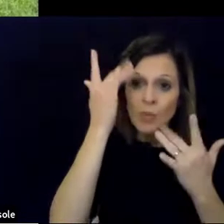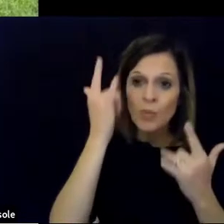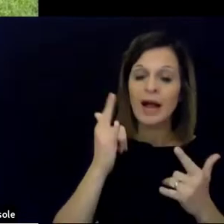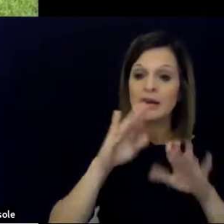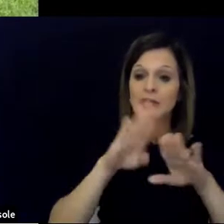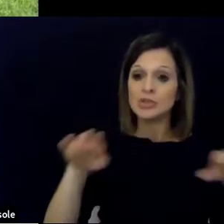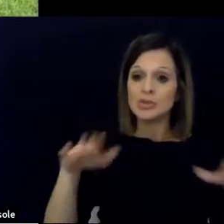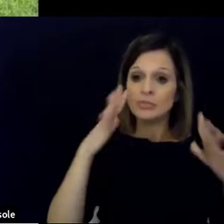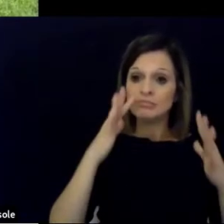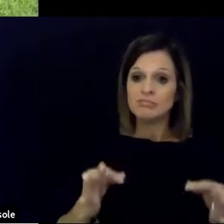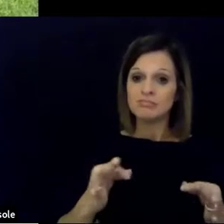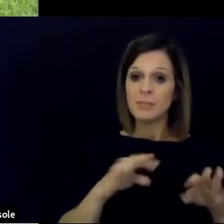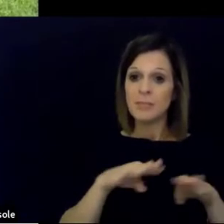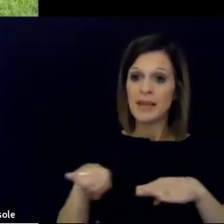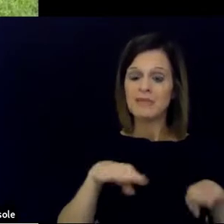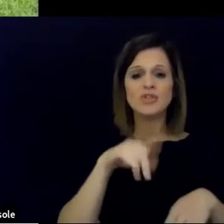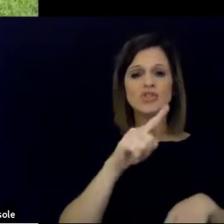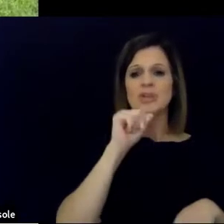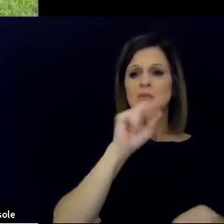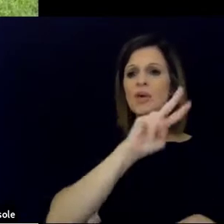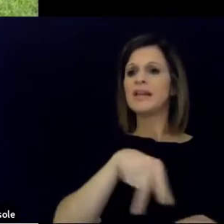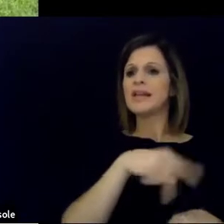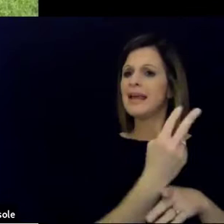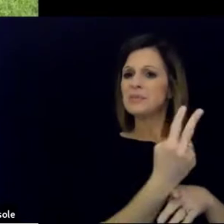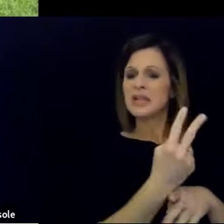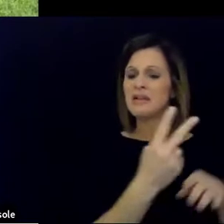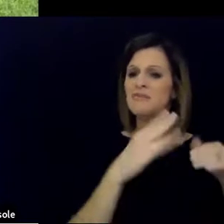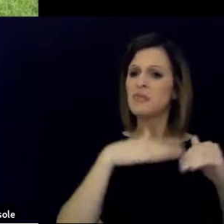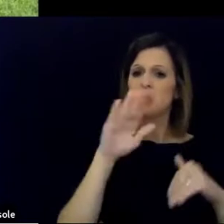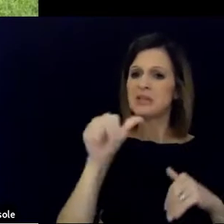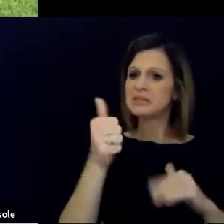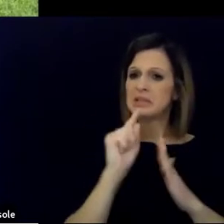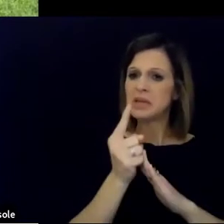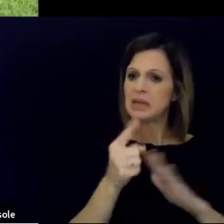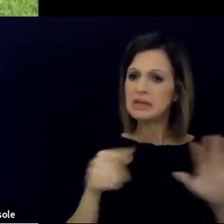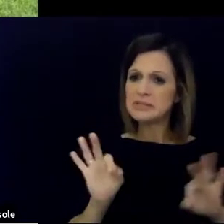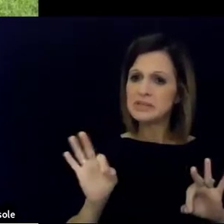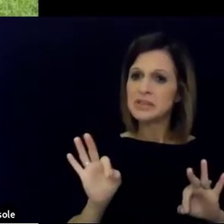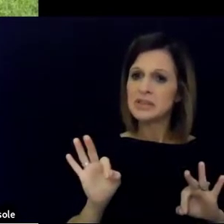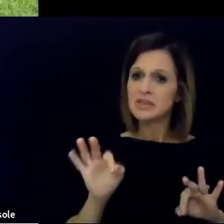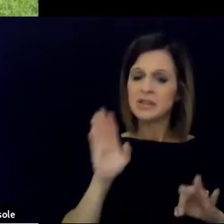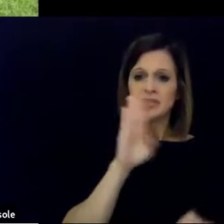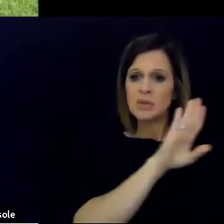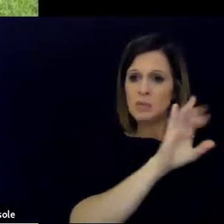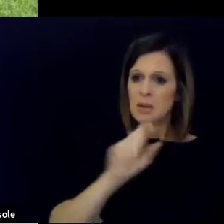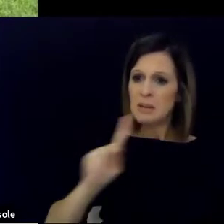She wouldn't hang upside down for more than 10 minutes. You know, she'll come back, it's not a permanent solution.